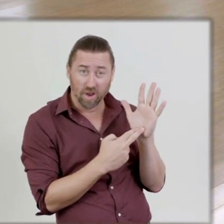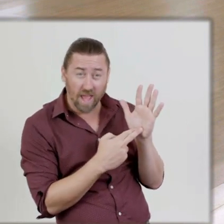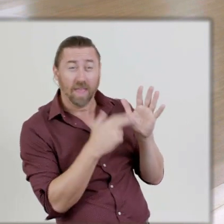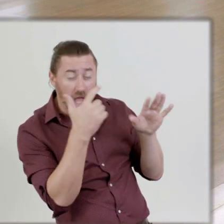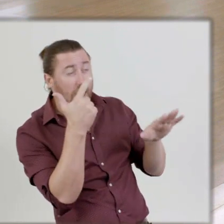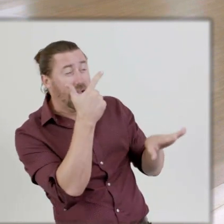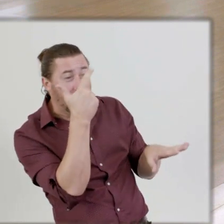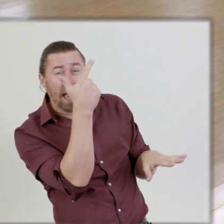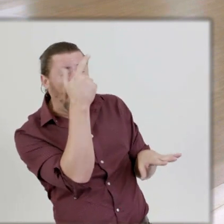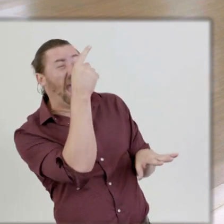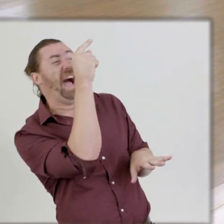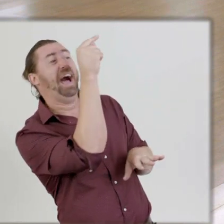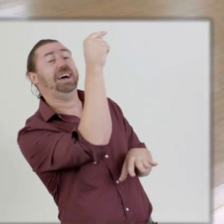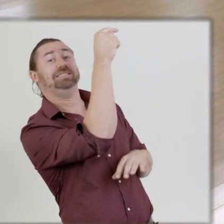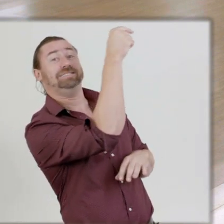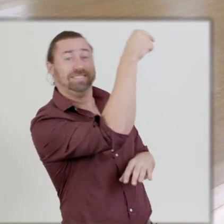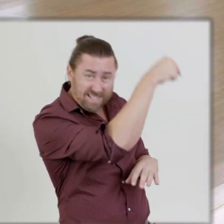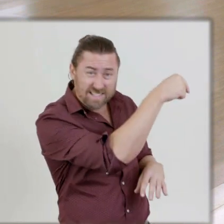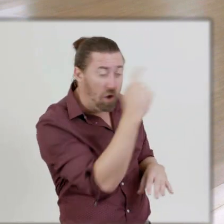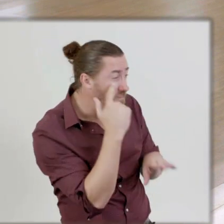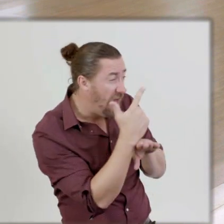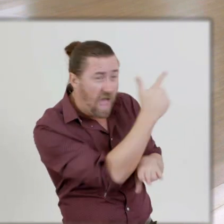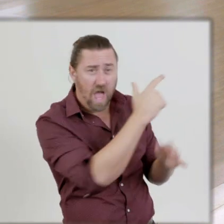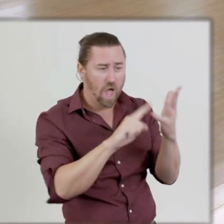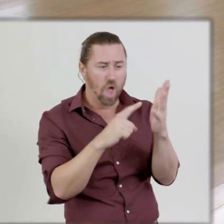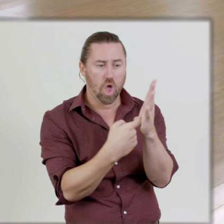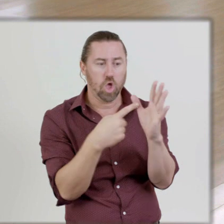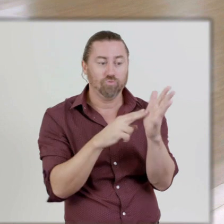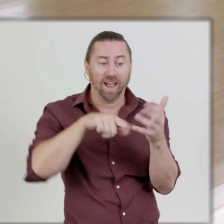This is Saturn. Woah!